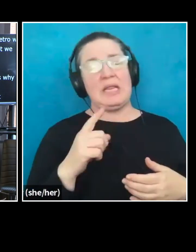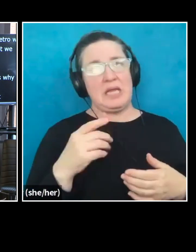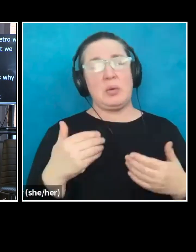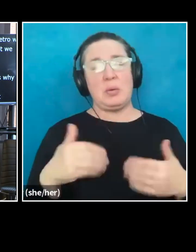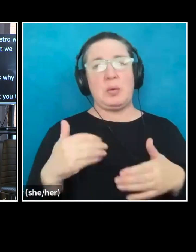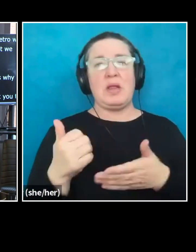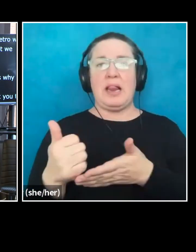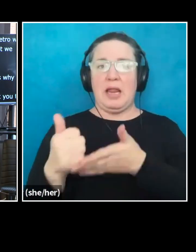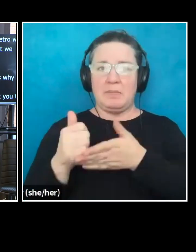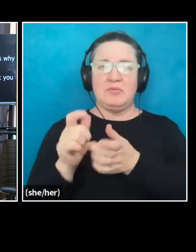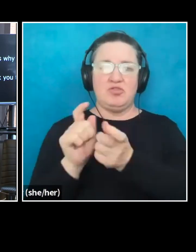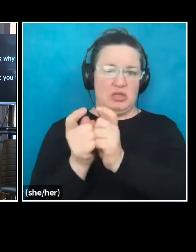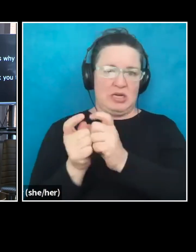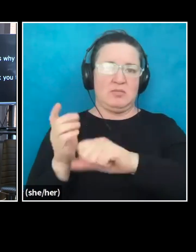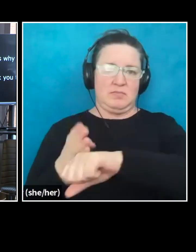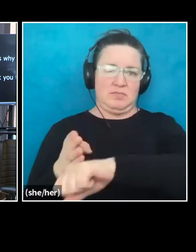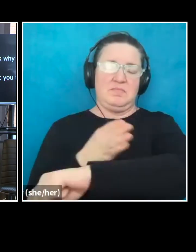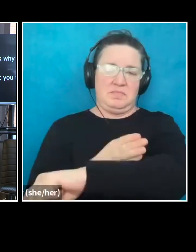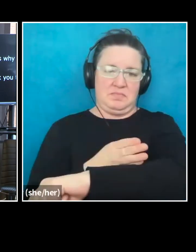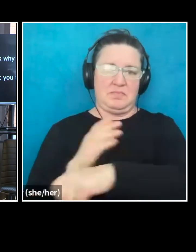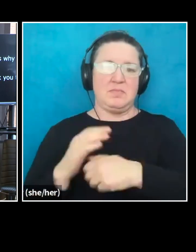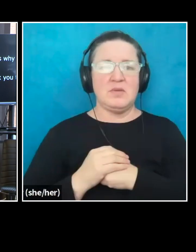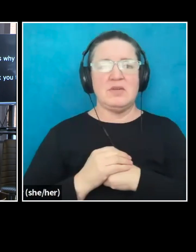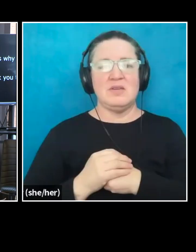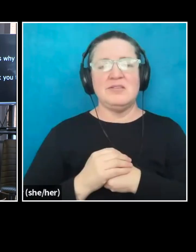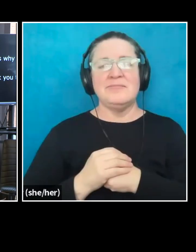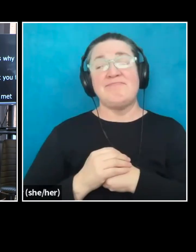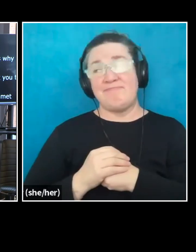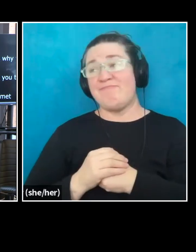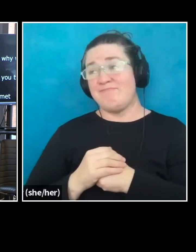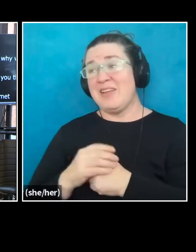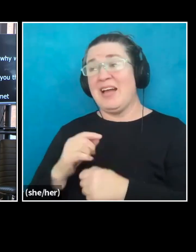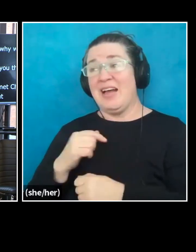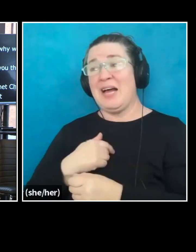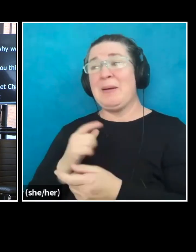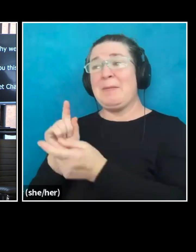yeah, I I met I met Charlie. Charlie was a student um who was an intern with me at Diability Rights